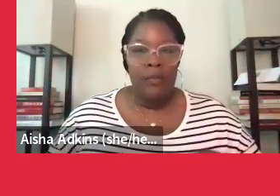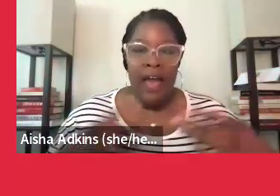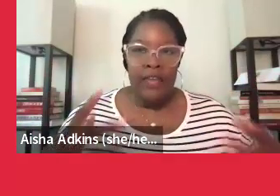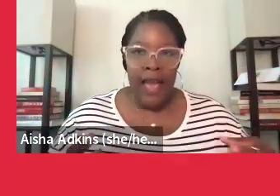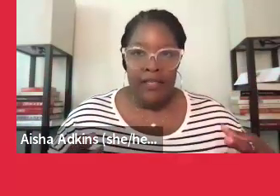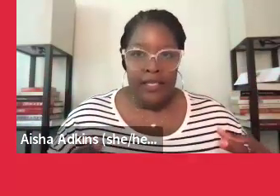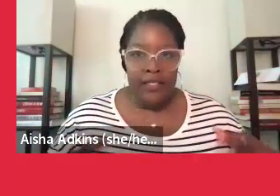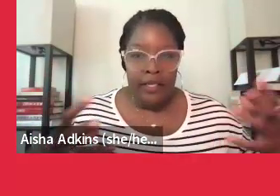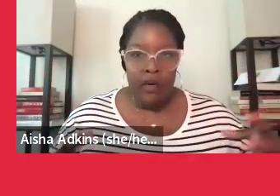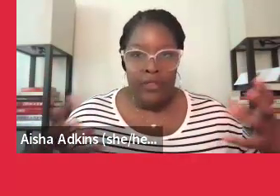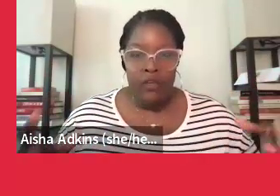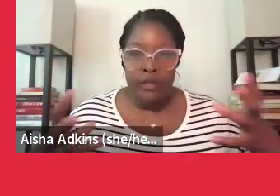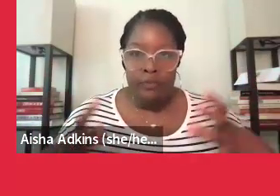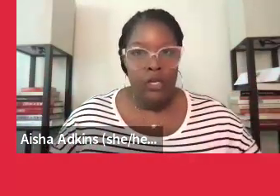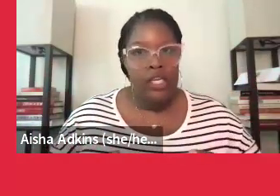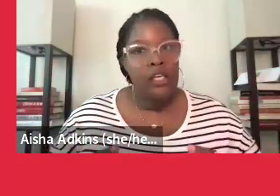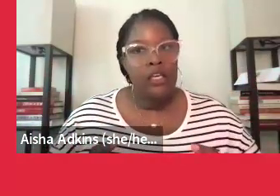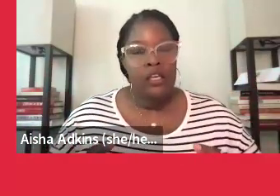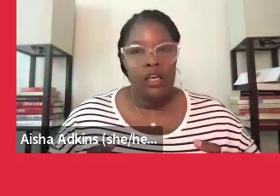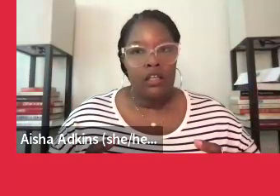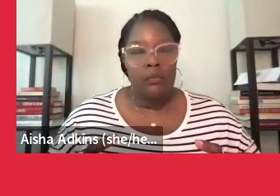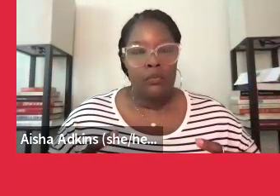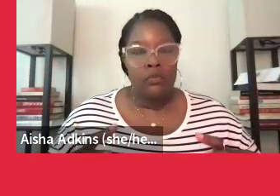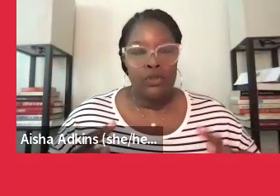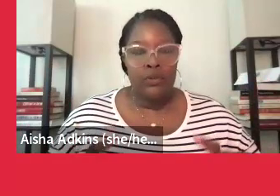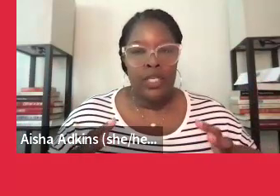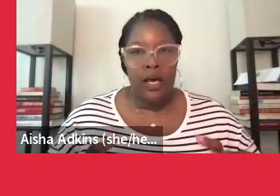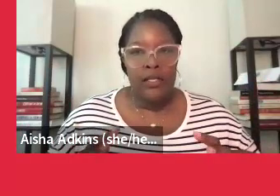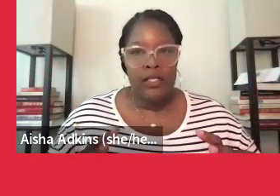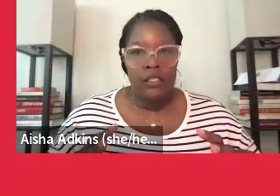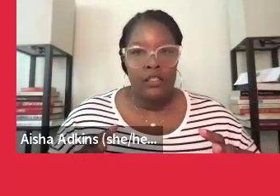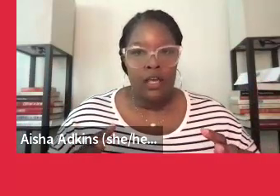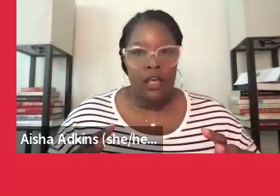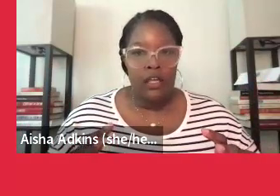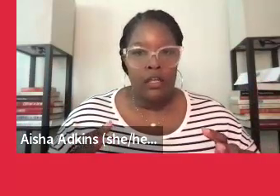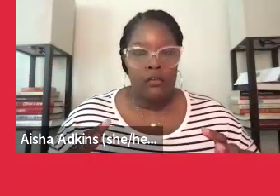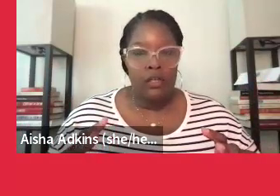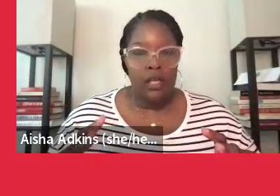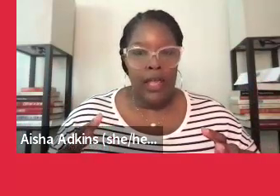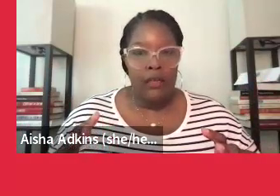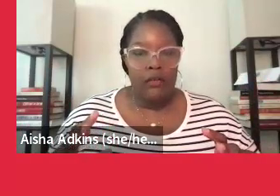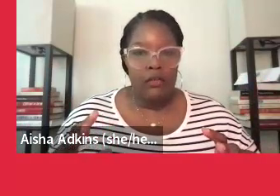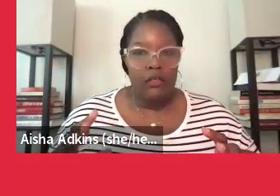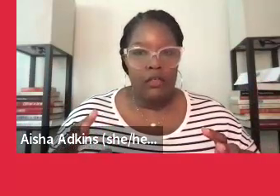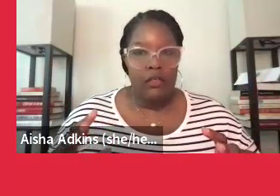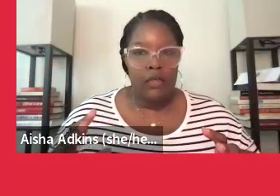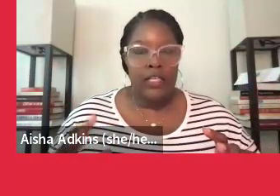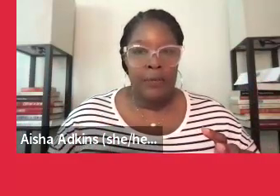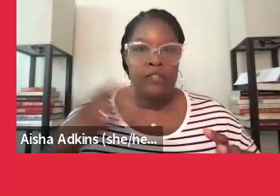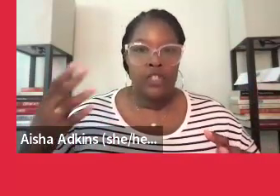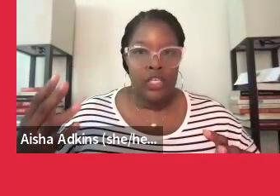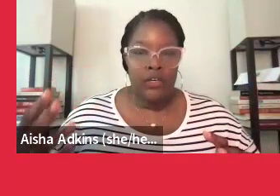having access to care within your community truly does exponentially